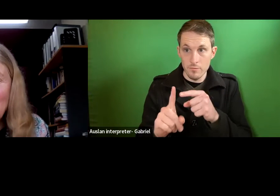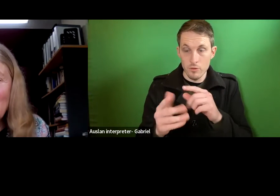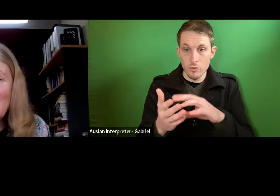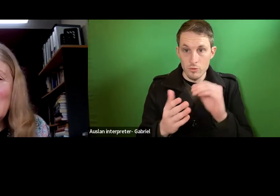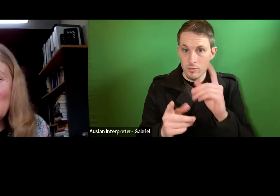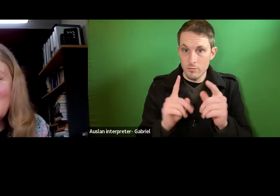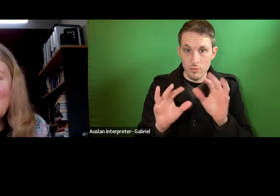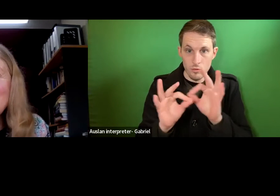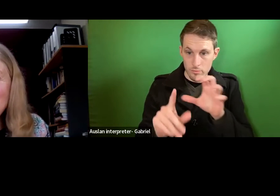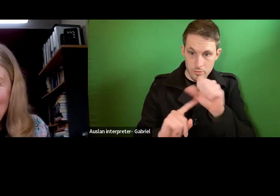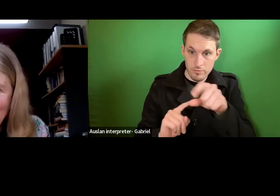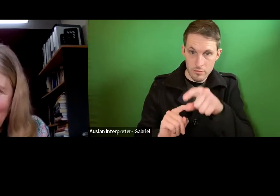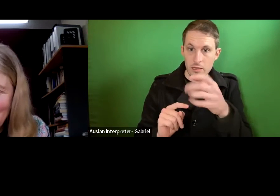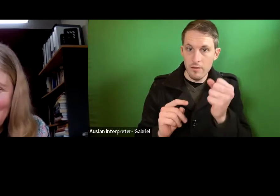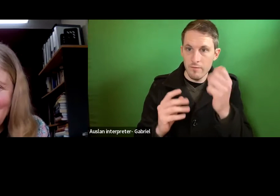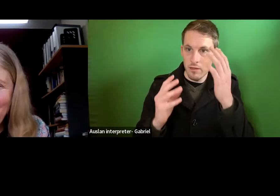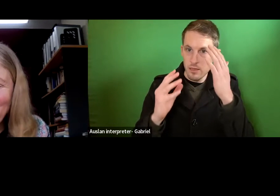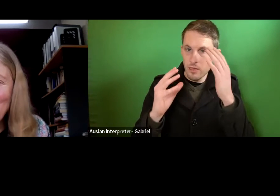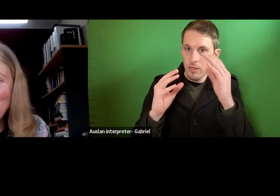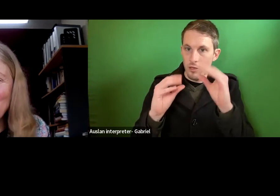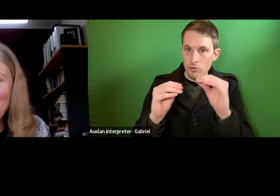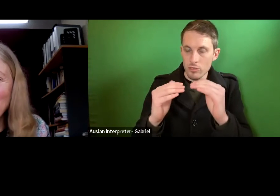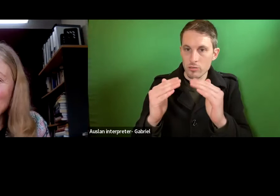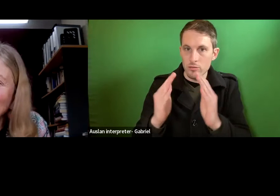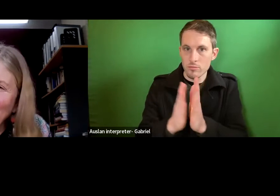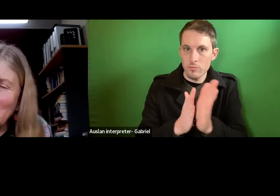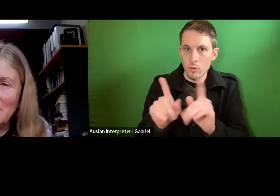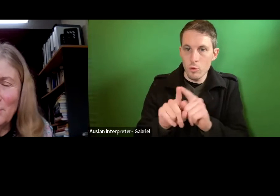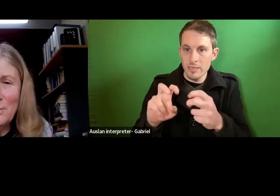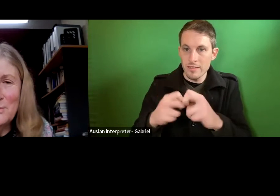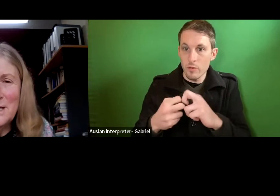So in other words, they don't stand out enough for people to go, "I think there's a problem